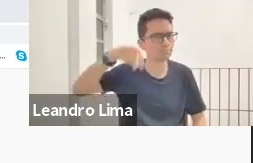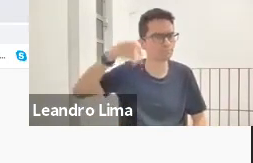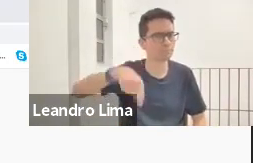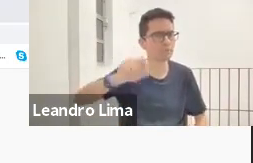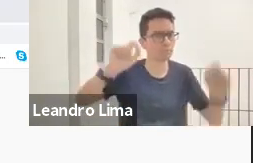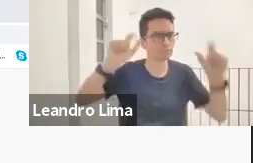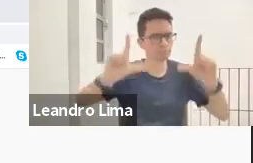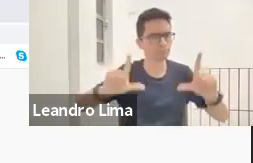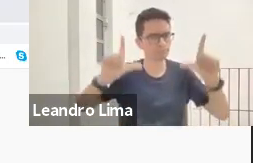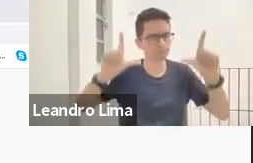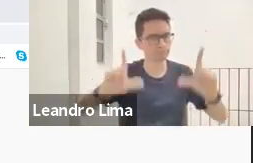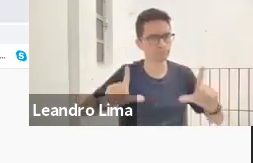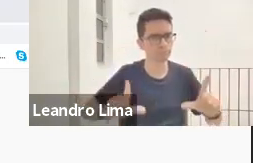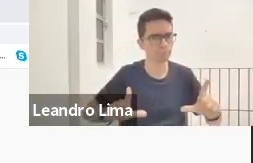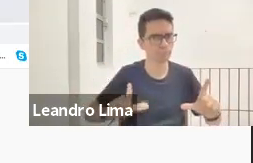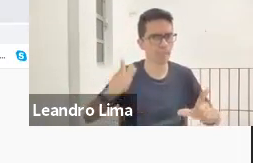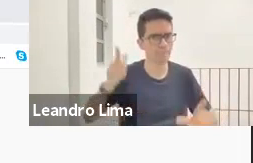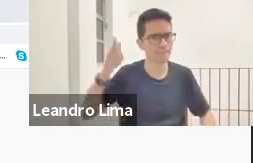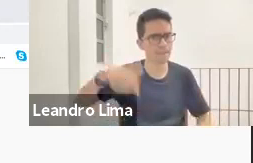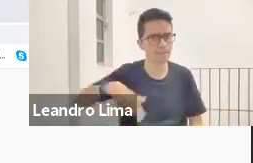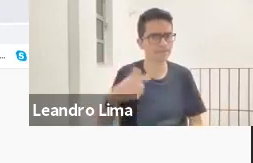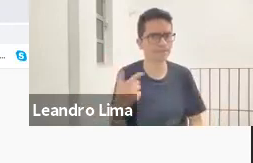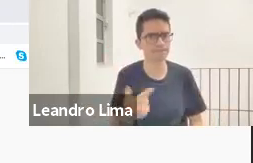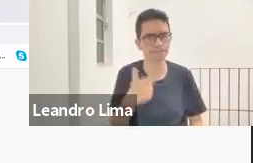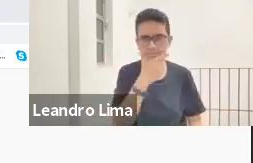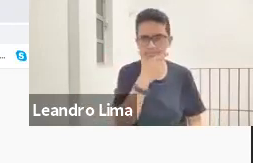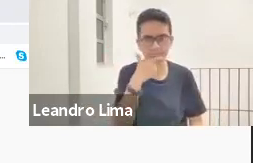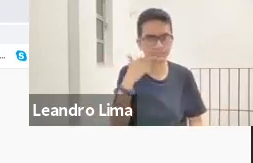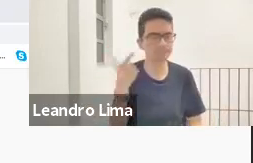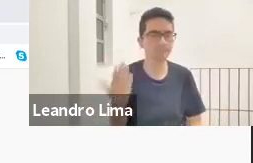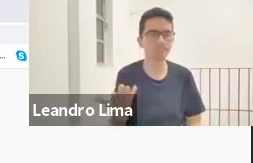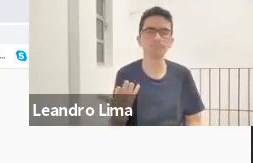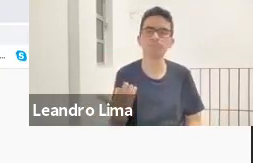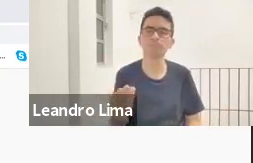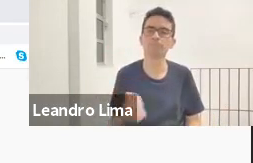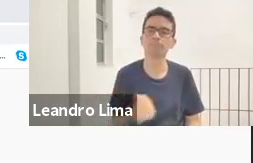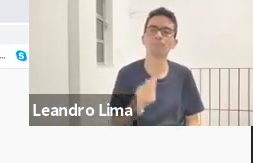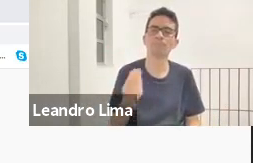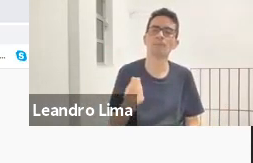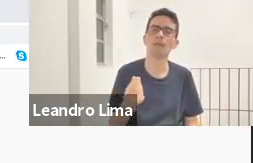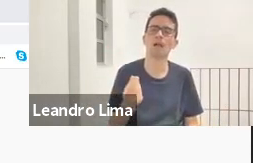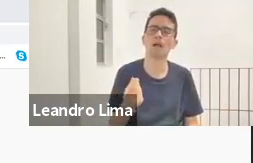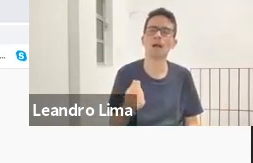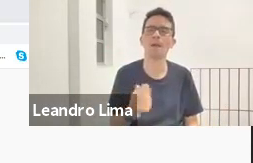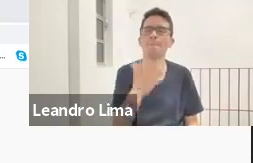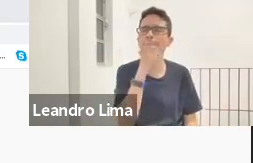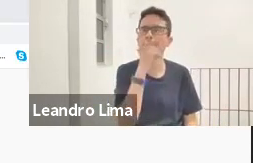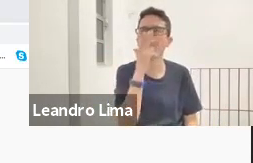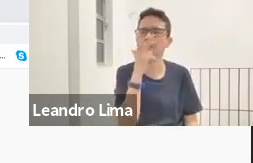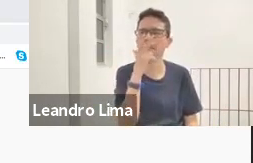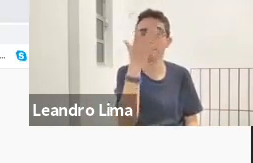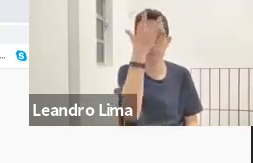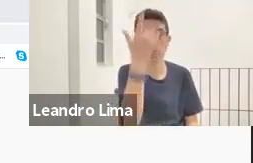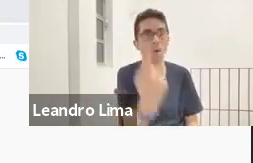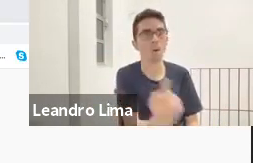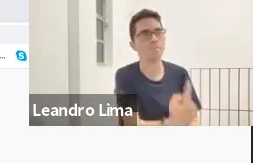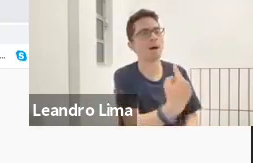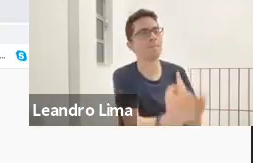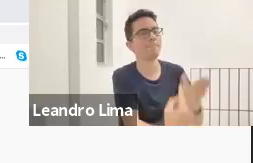scroll down a little bit. Oh and just by the way So, but I would, I would love to look at the one not this, not number three Vinnie could you scroll down a little bit. Oh and just by the way, I'm looking at that one. Scroll by someone asked but what